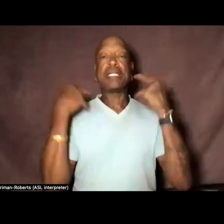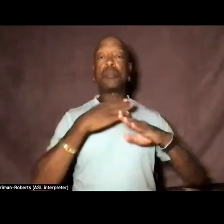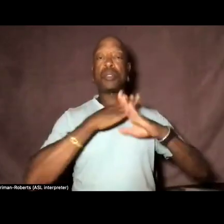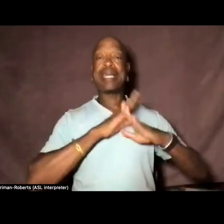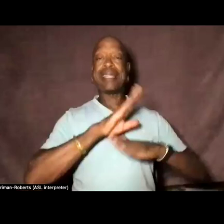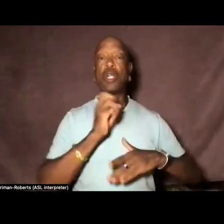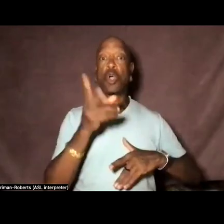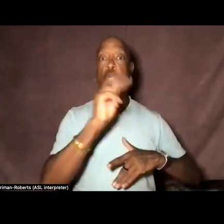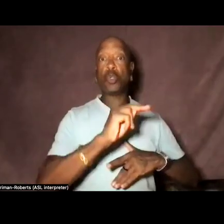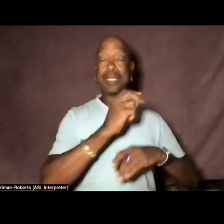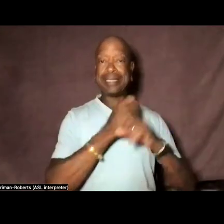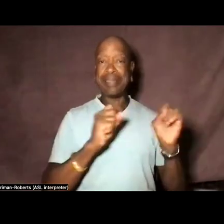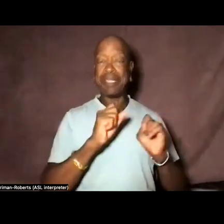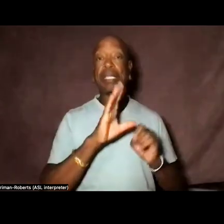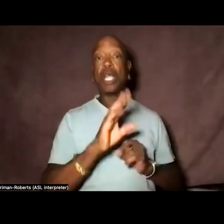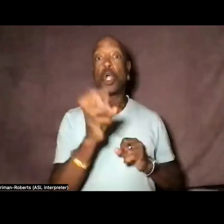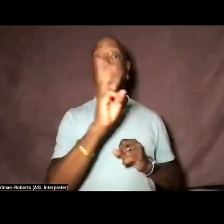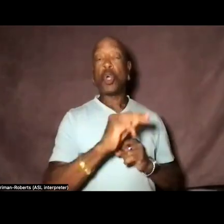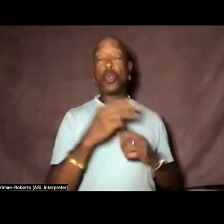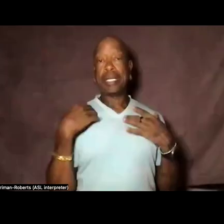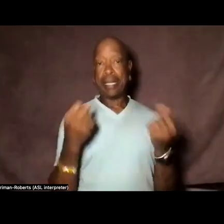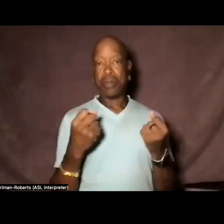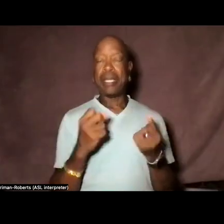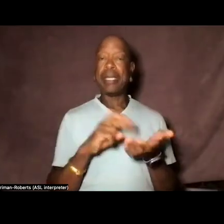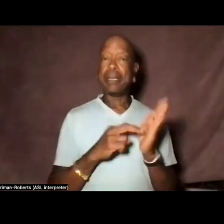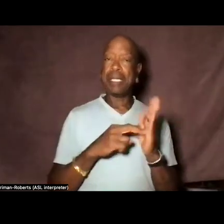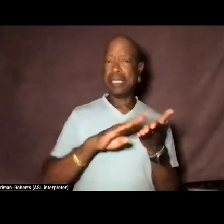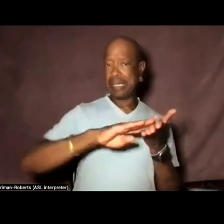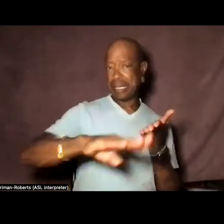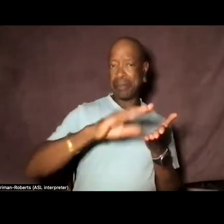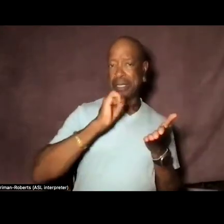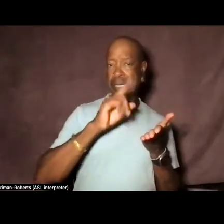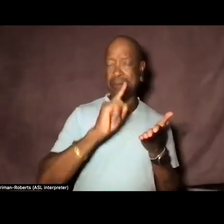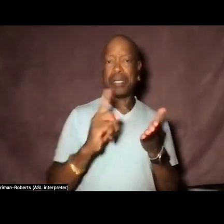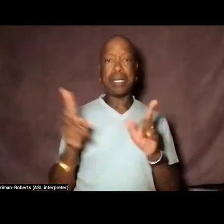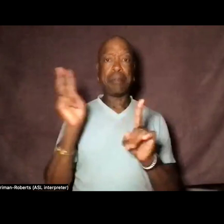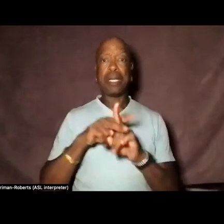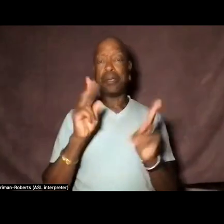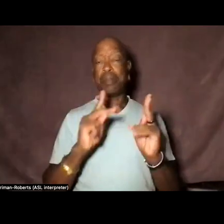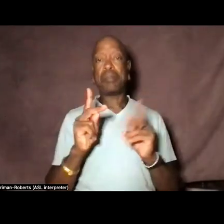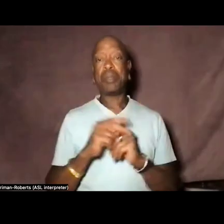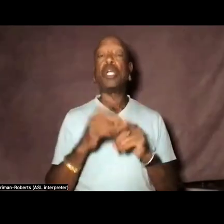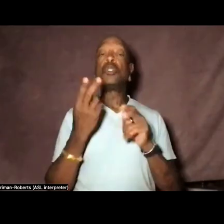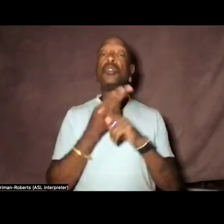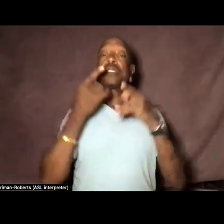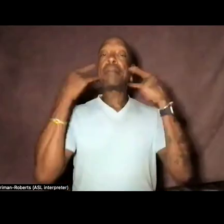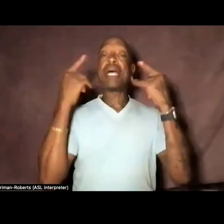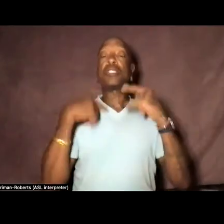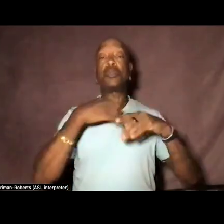safety what that mean is the exception does not apply to those masking only to protect others for